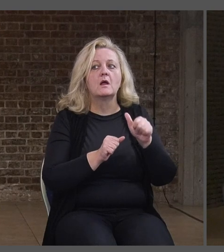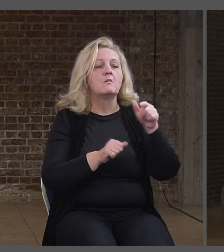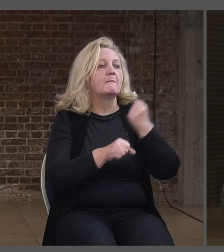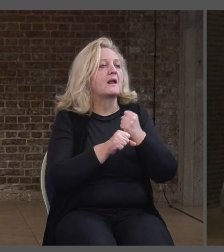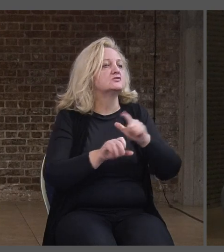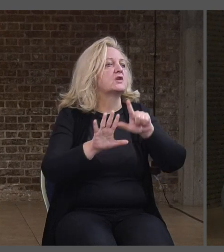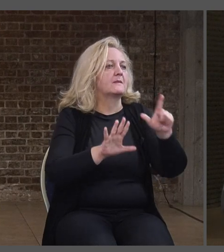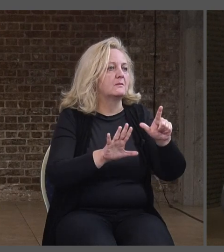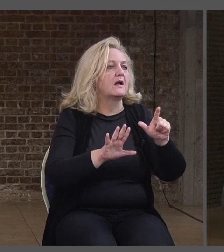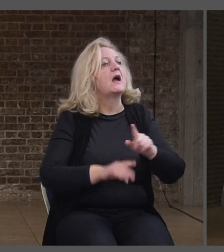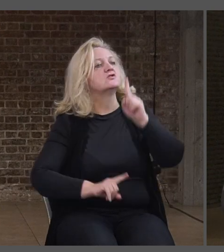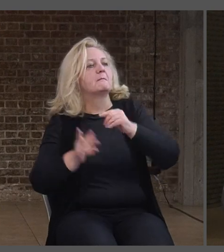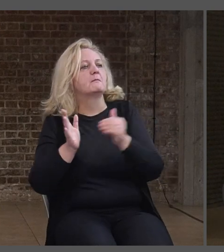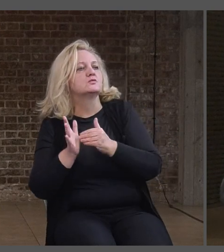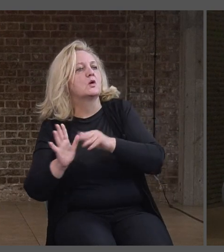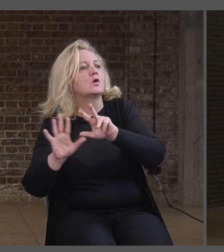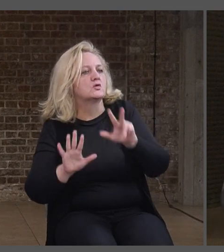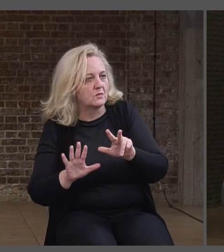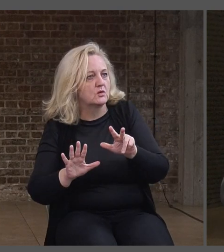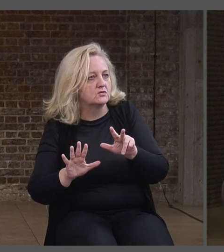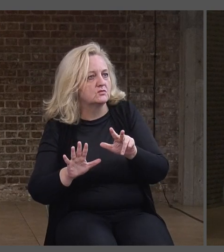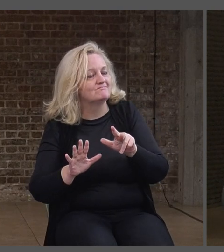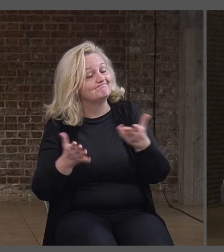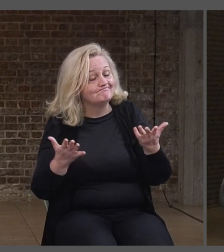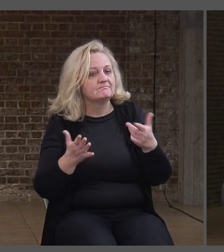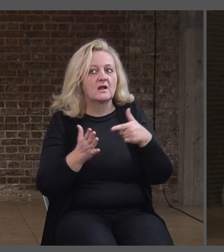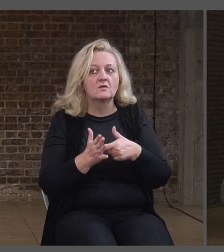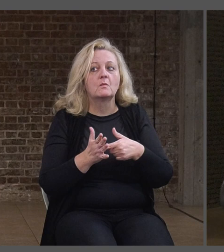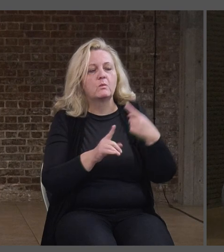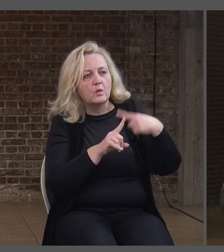and sometimes they need for 8 hours. So there are both pros and cons here,